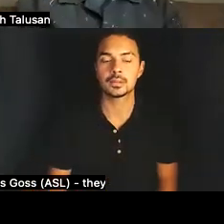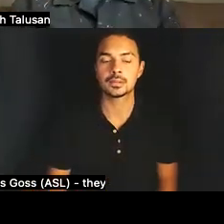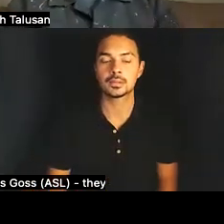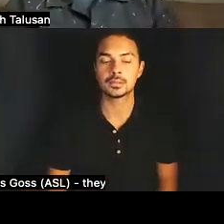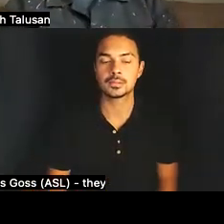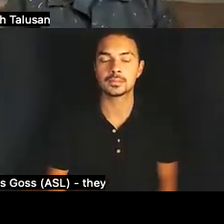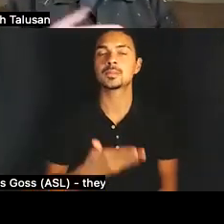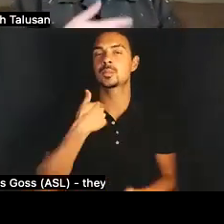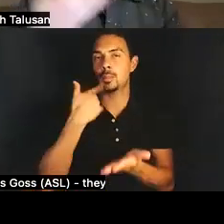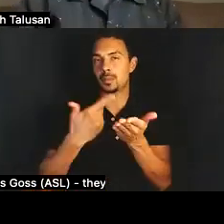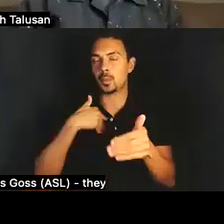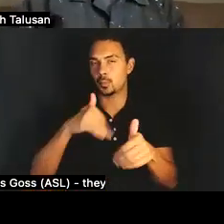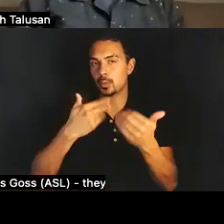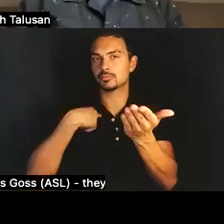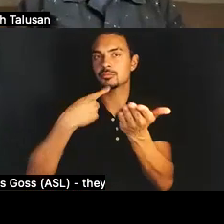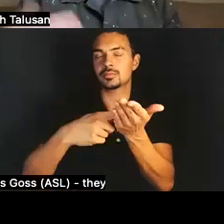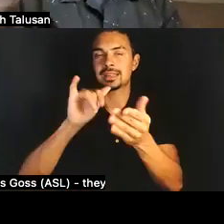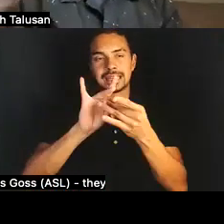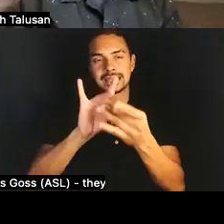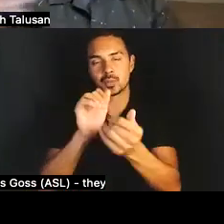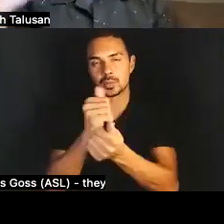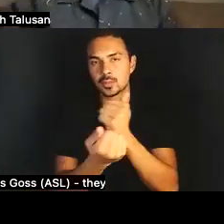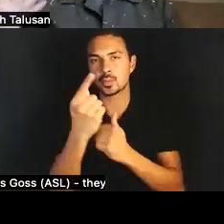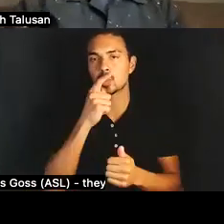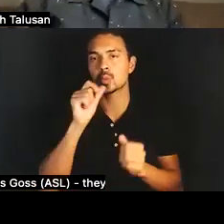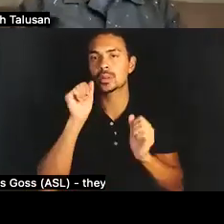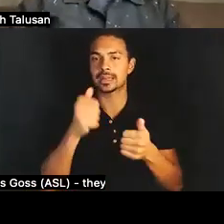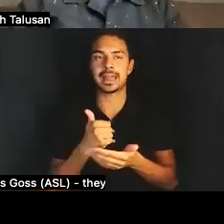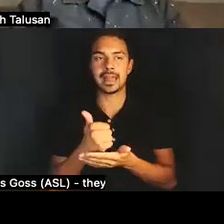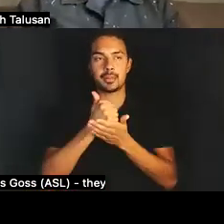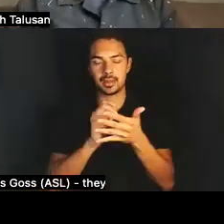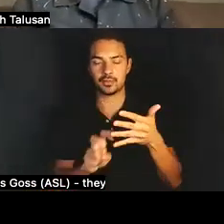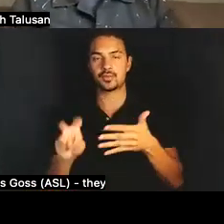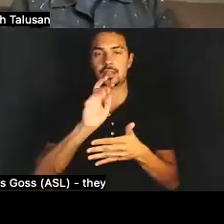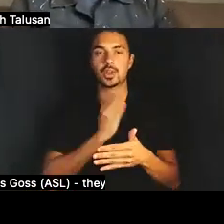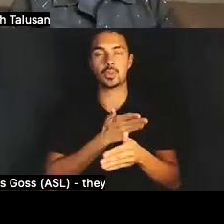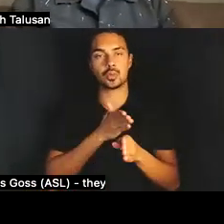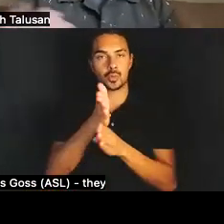that we can maybe at some point